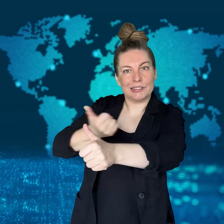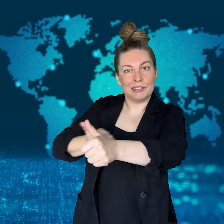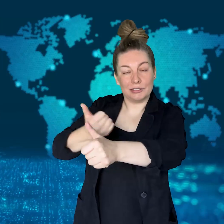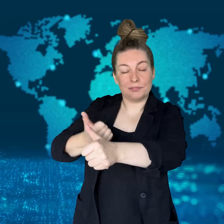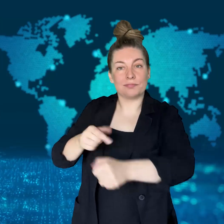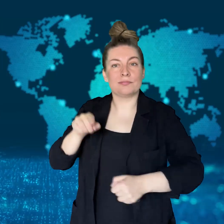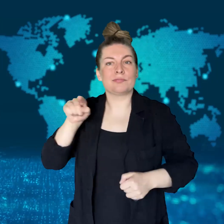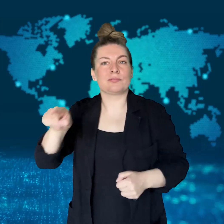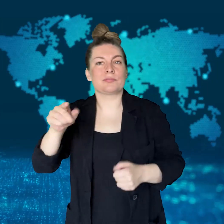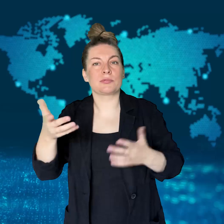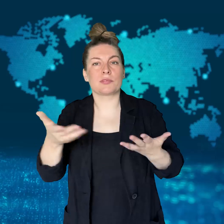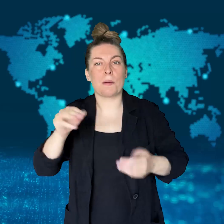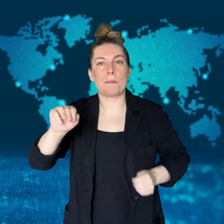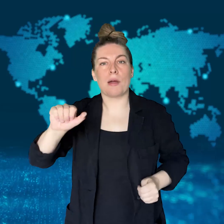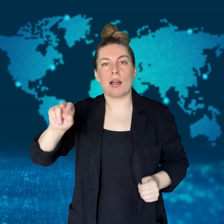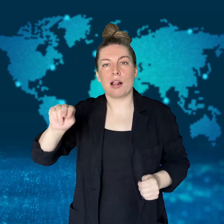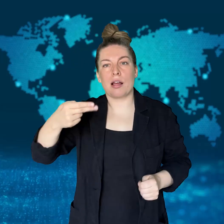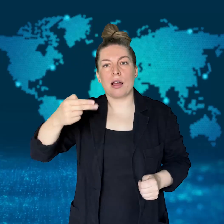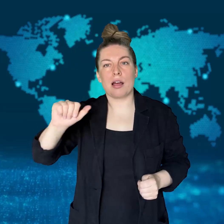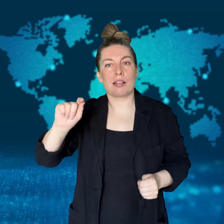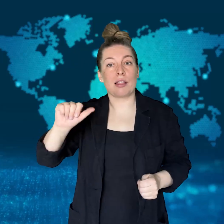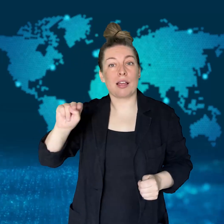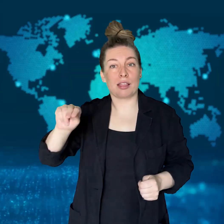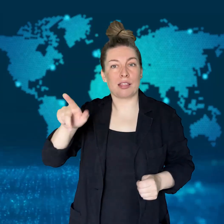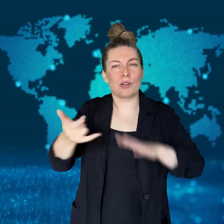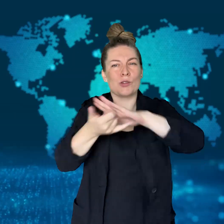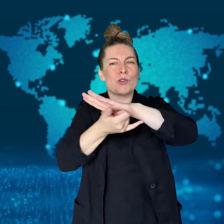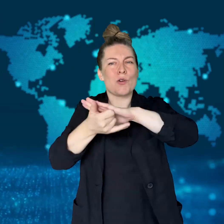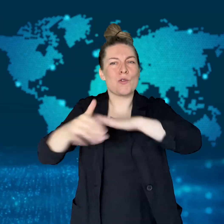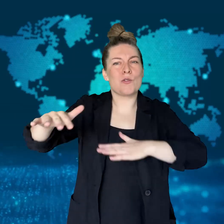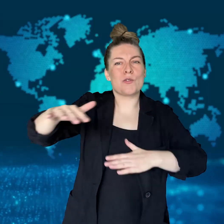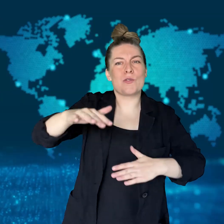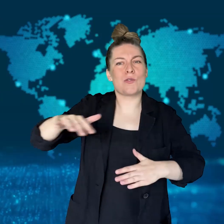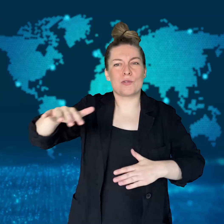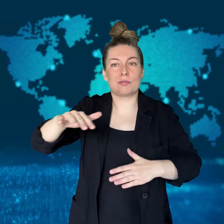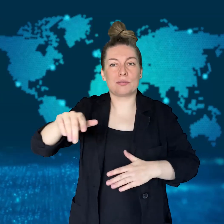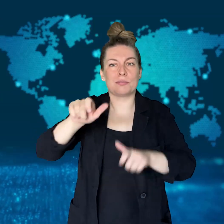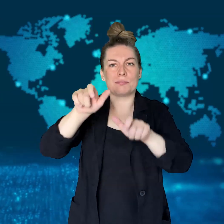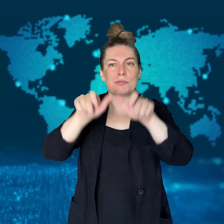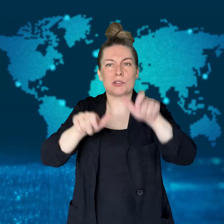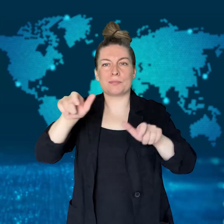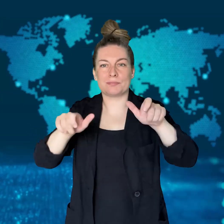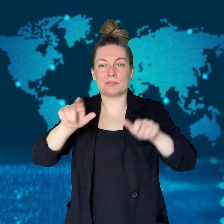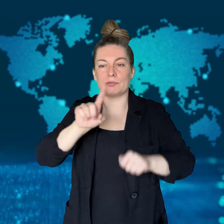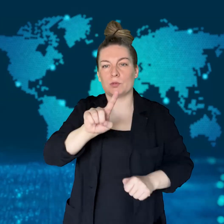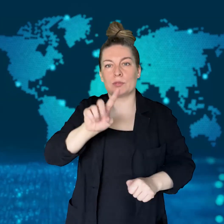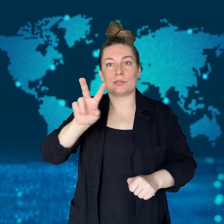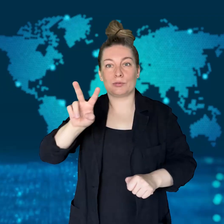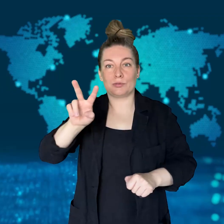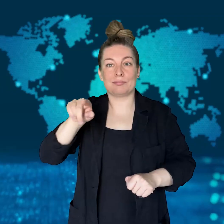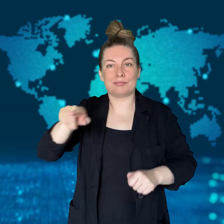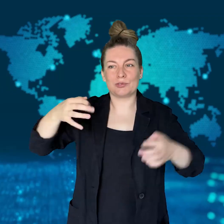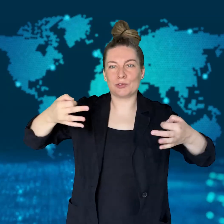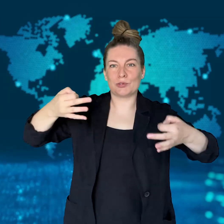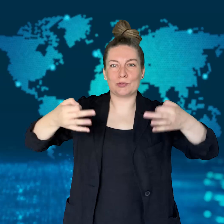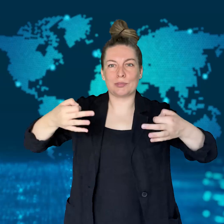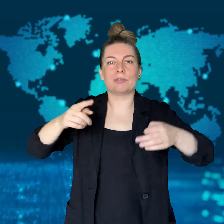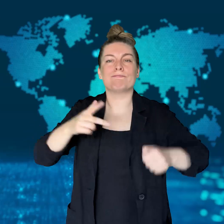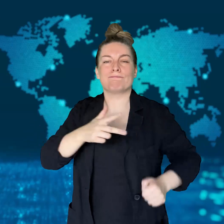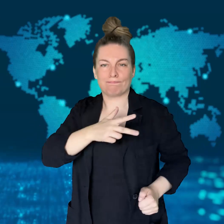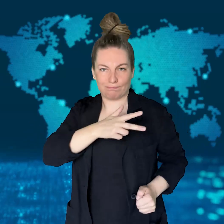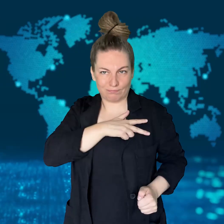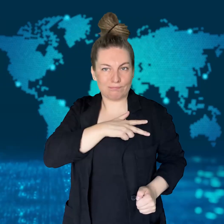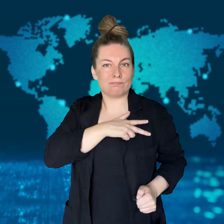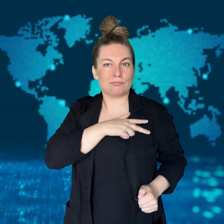Many supporters have called the case "political persecution."